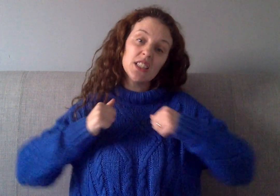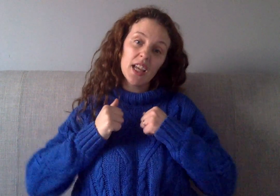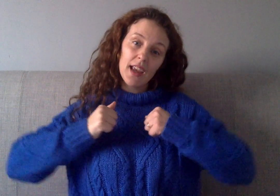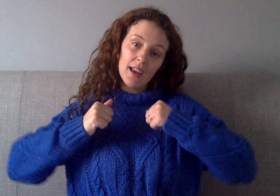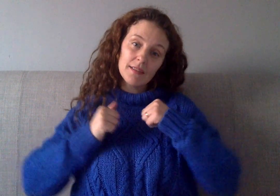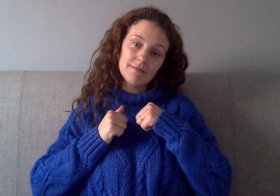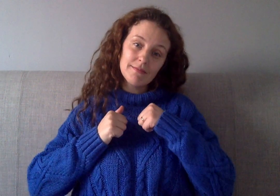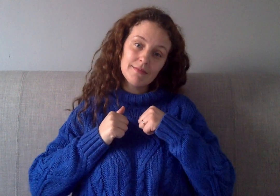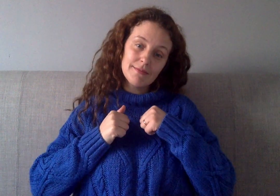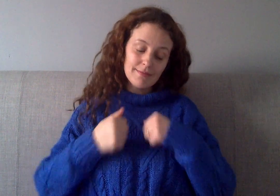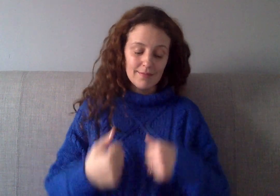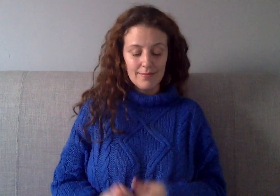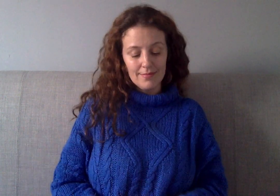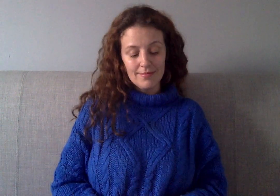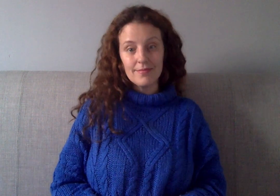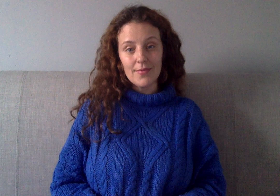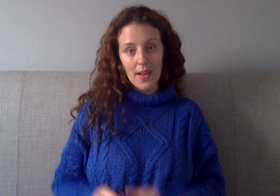Or chicken